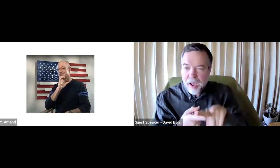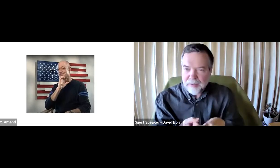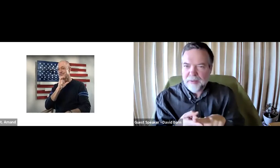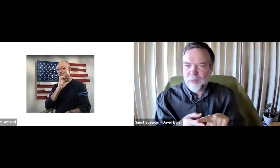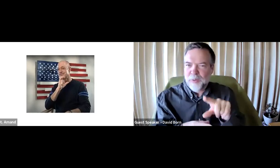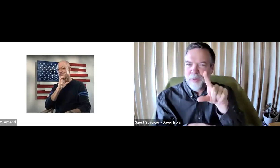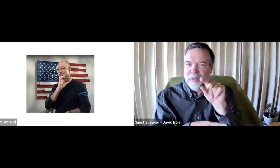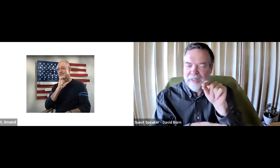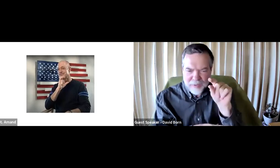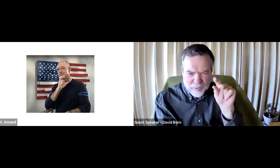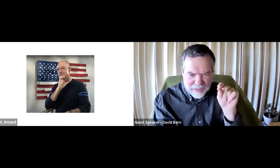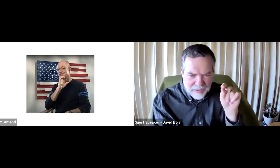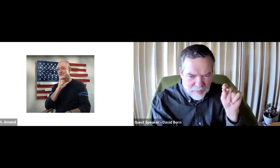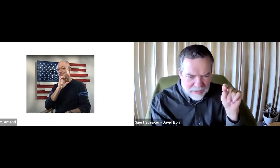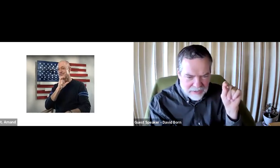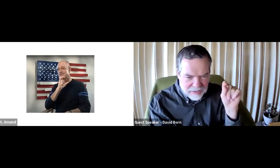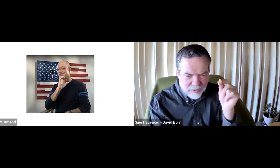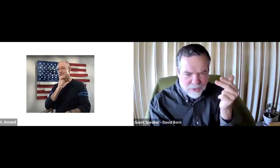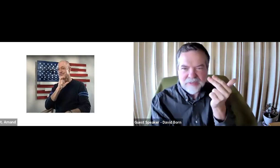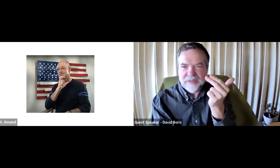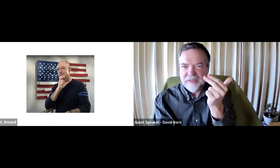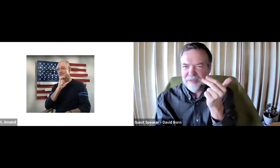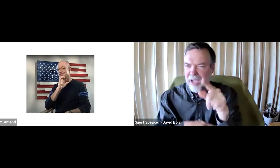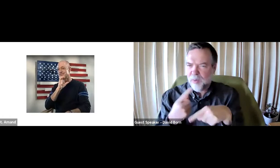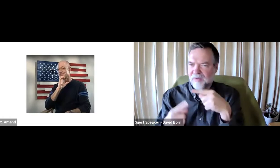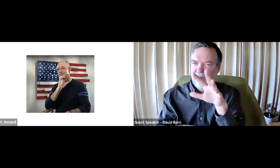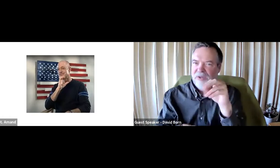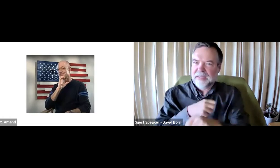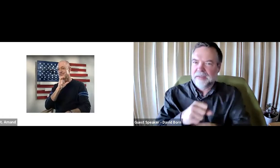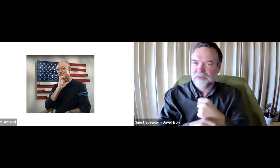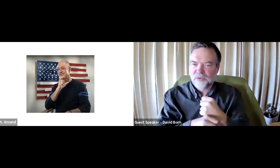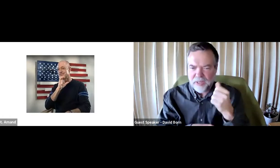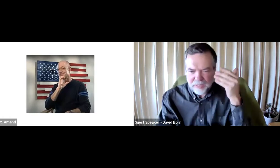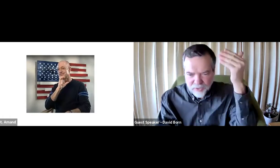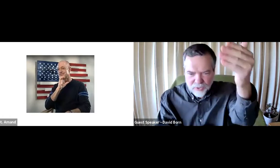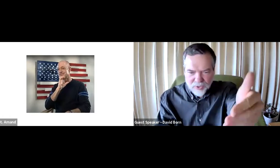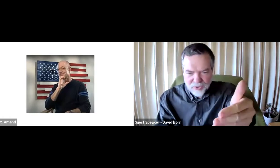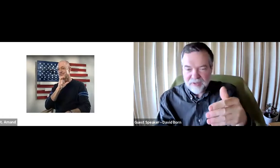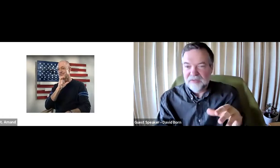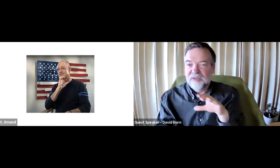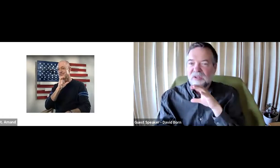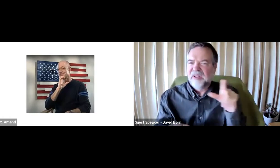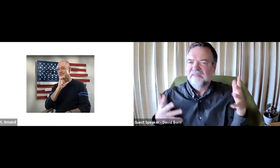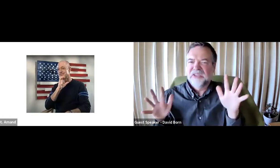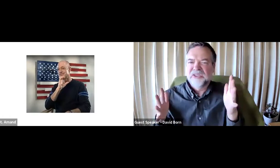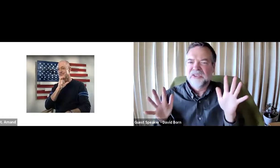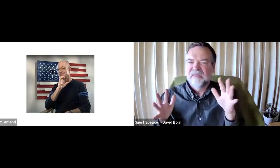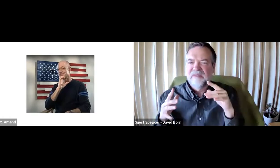we kept in touch over the years until, oh, gosh, let's move you forward in time to 2013.